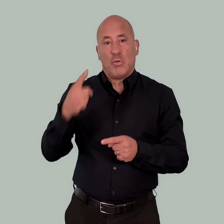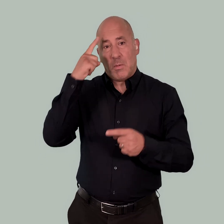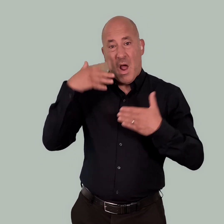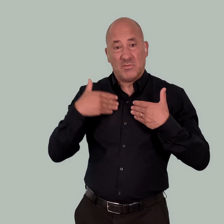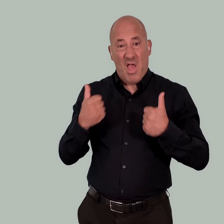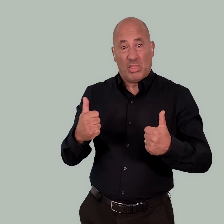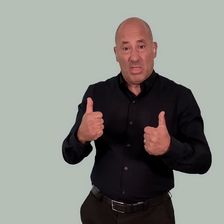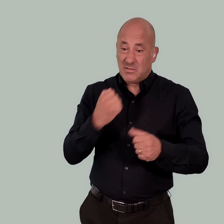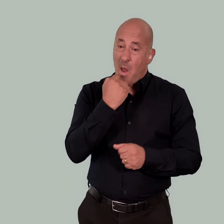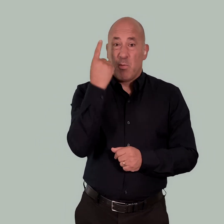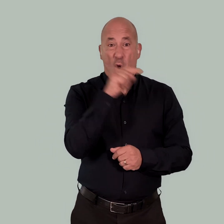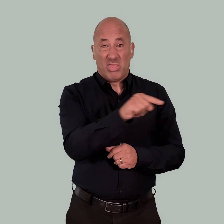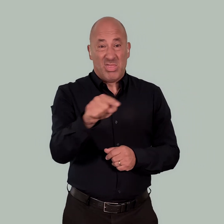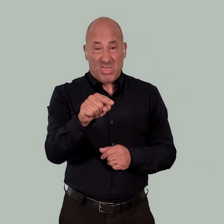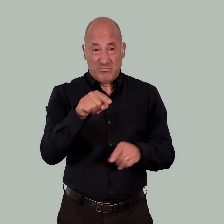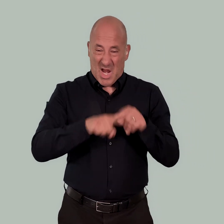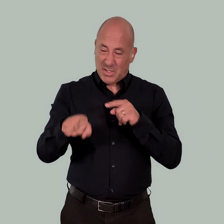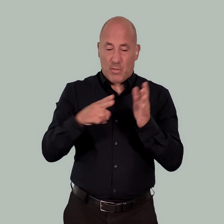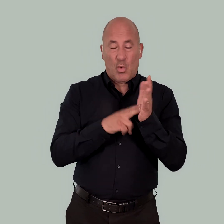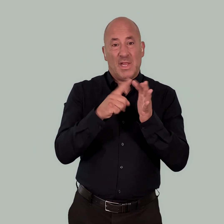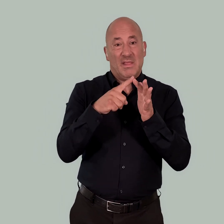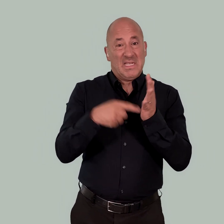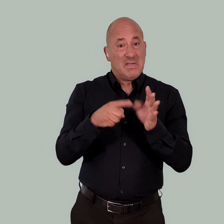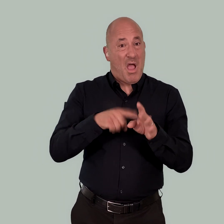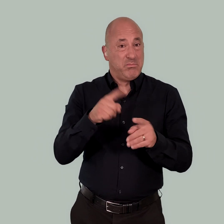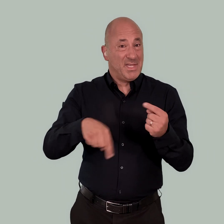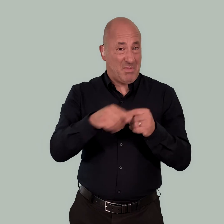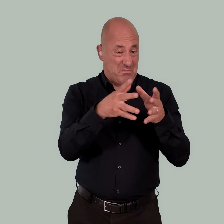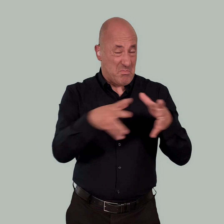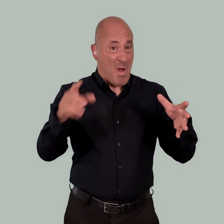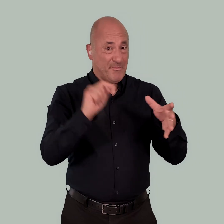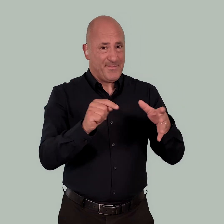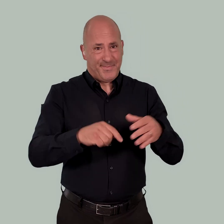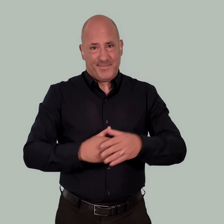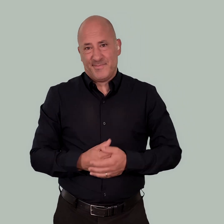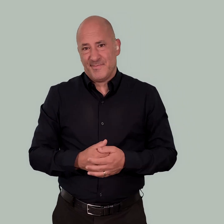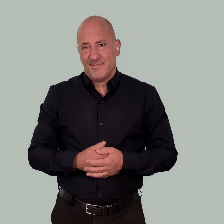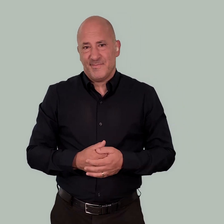than mental health conditions as the primary health conditions among NEET young people.